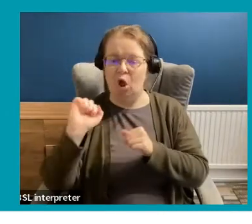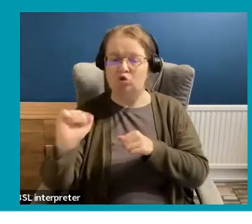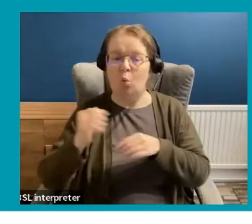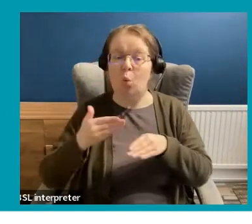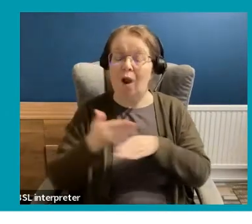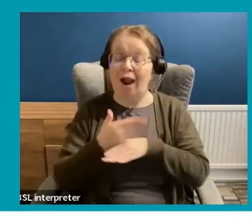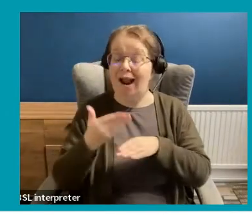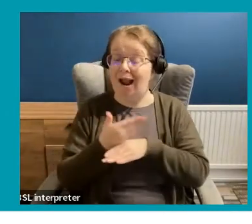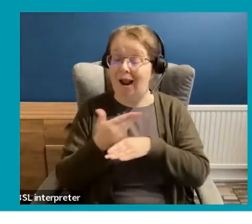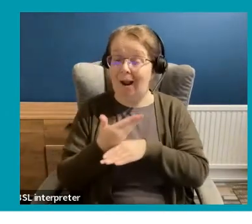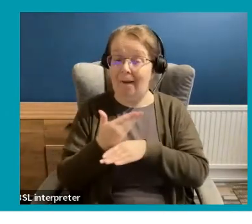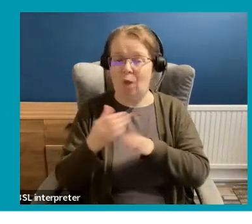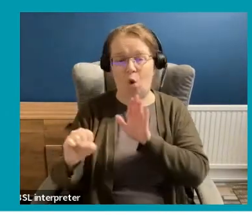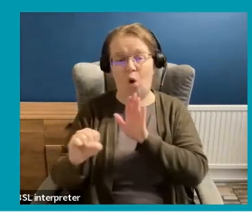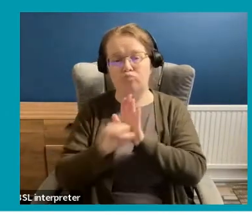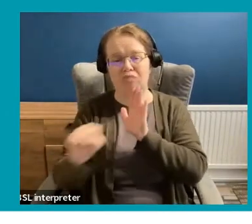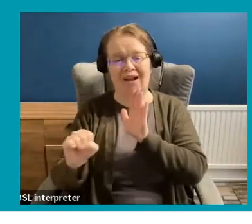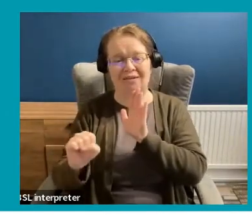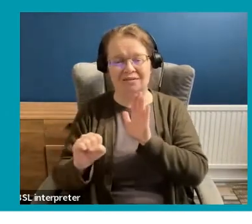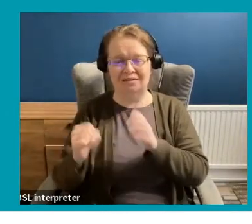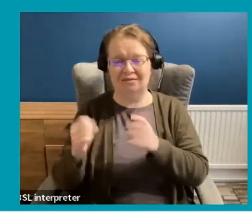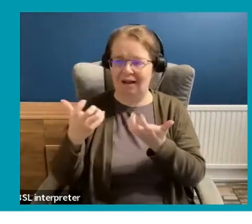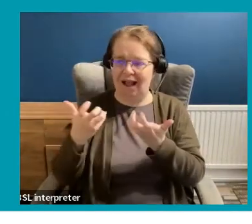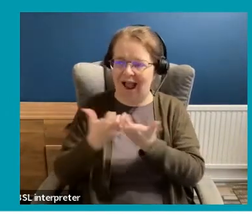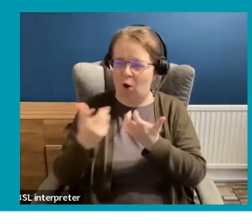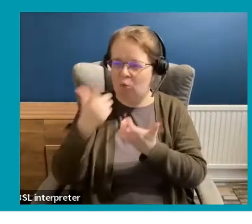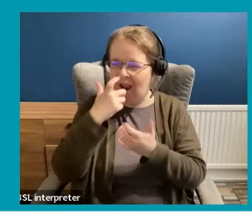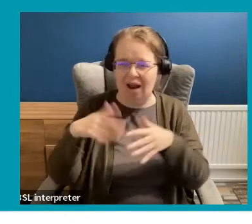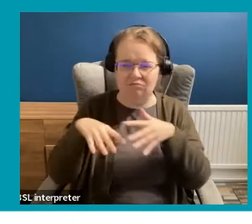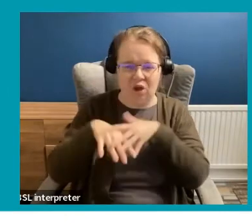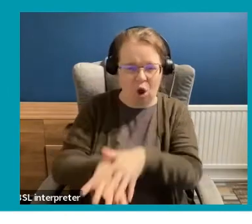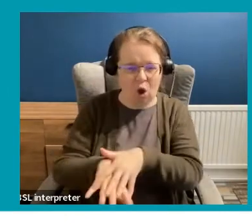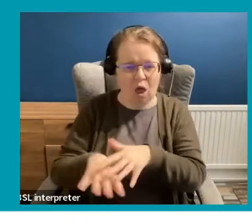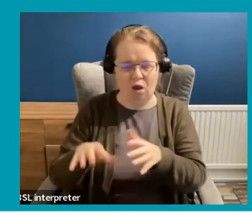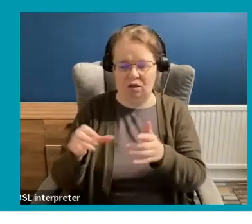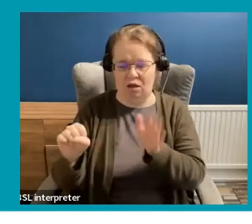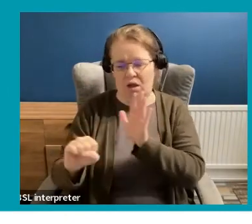How you can create an inclusive brand and how you get that brand out to the market.